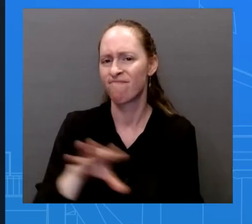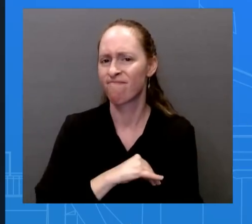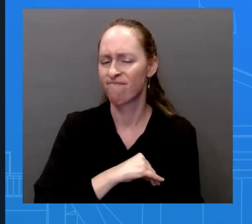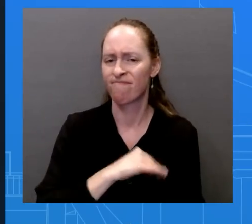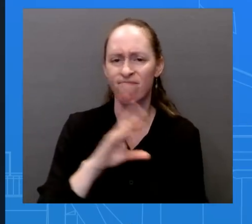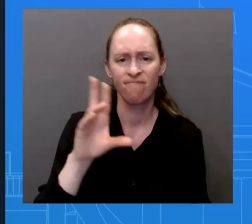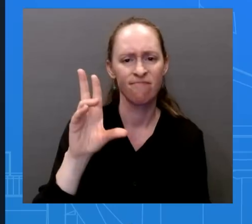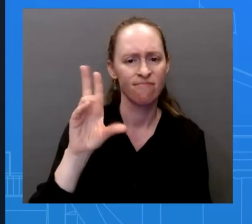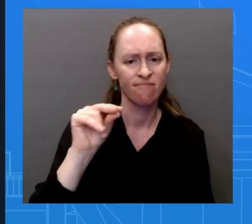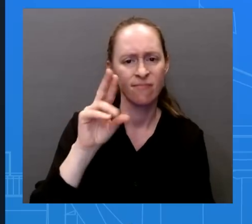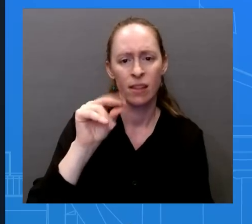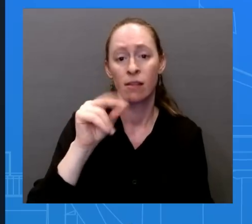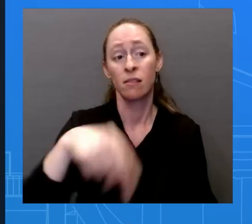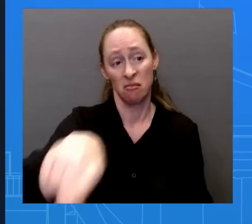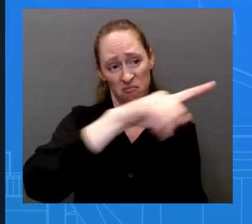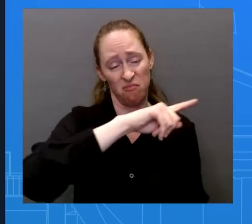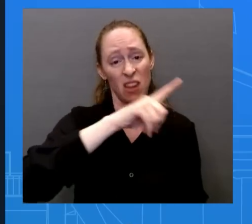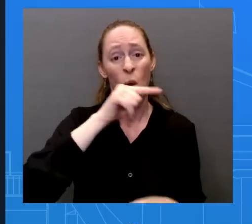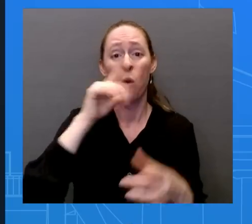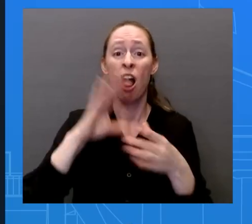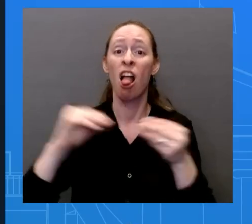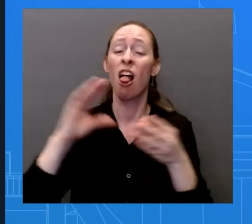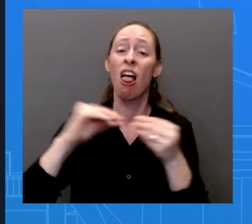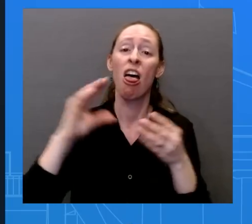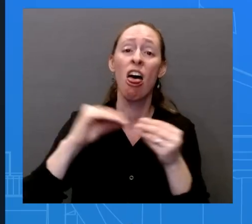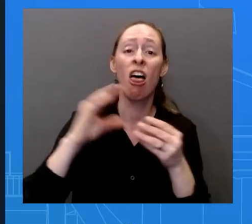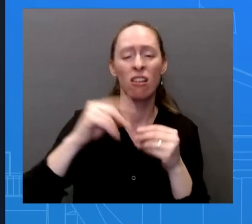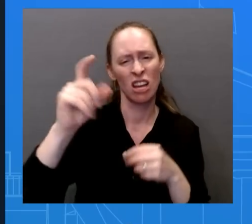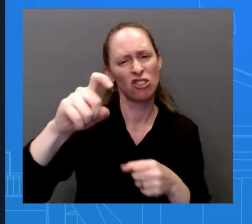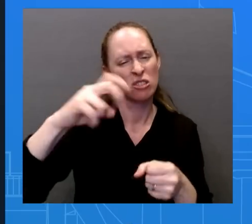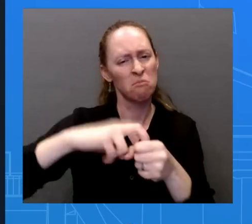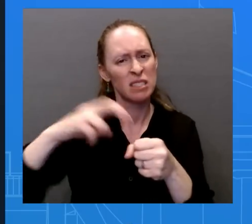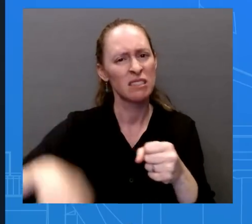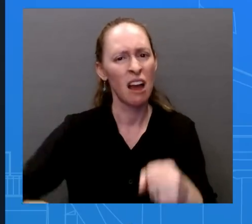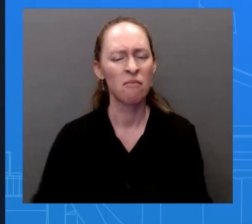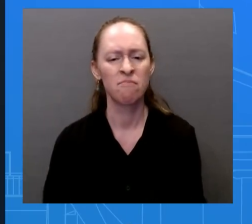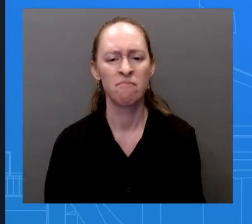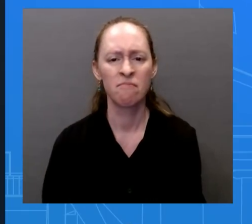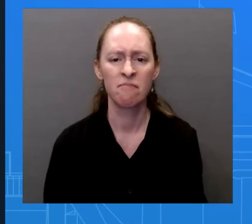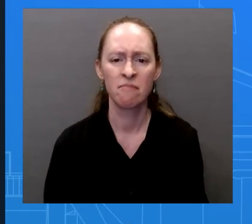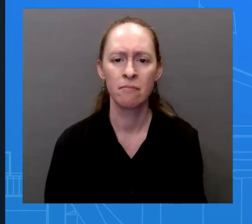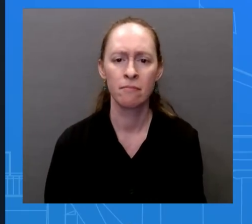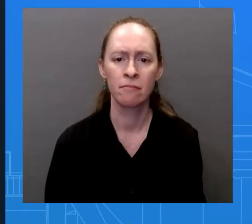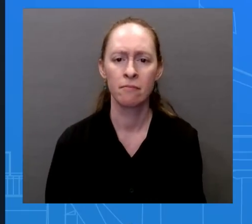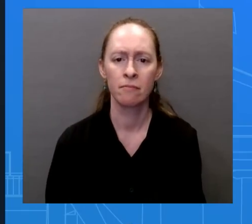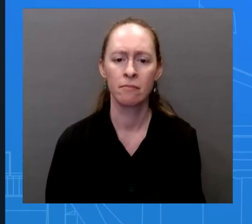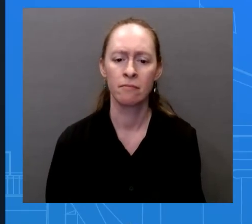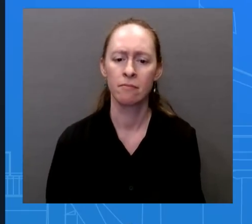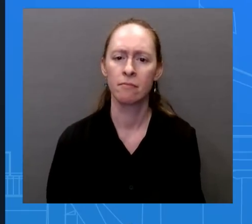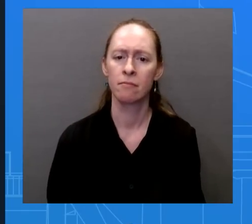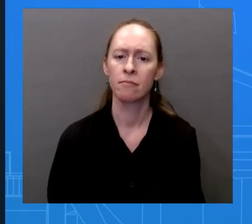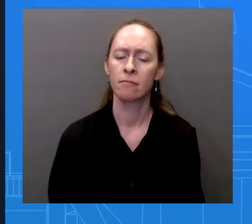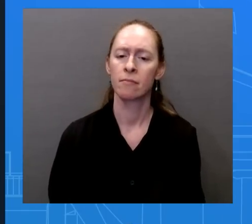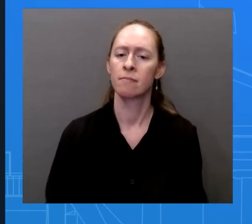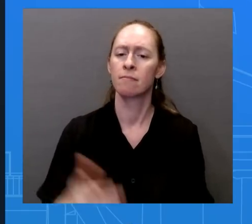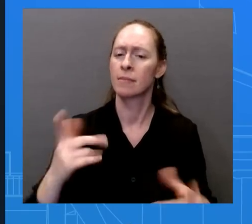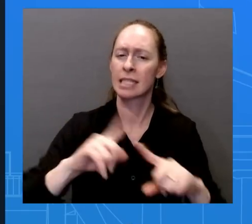And here's the difference between Democrats and MAGA Republicans: When a Democrat says something racist or antisemitic,